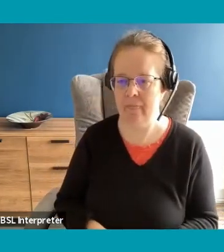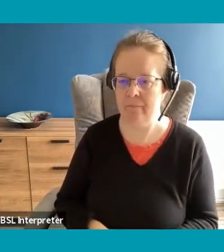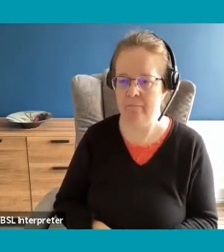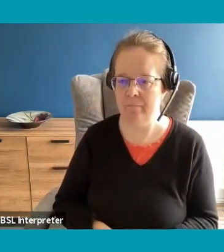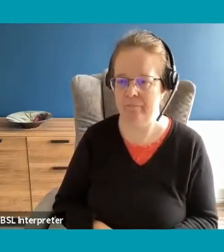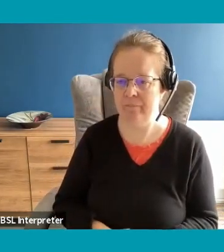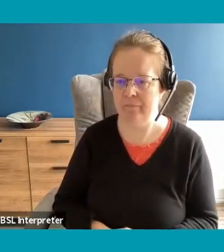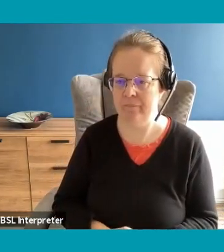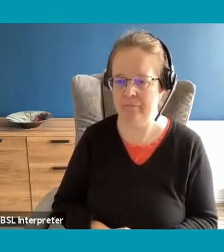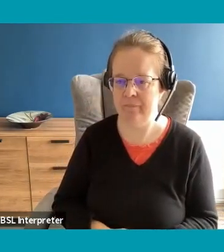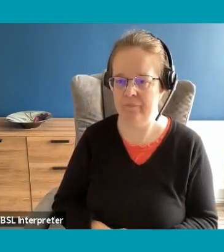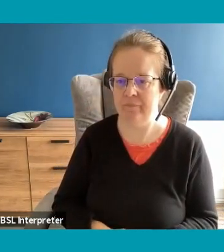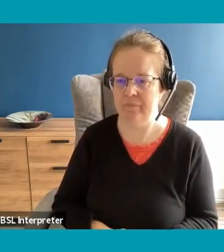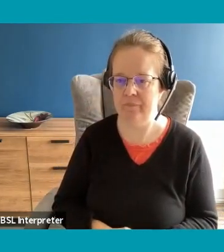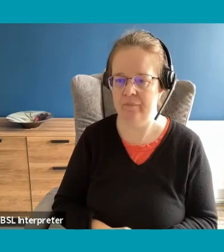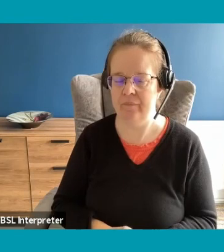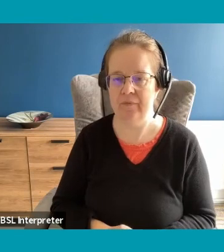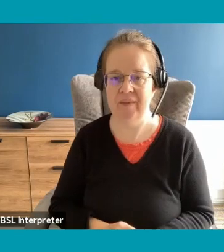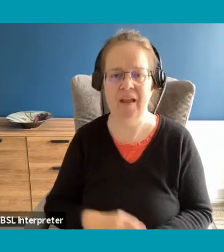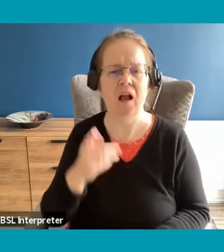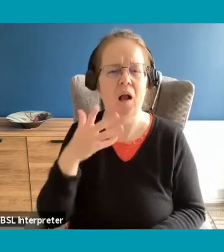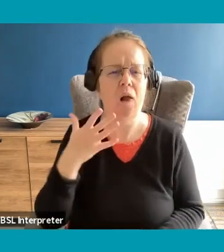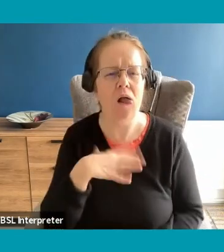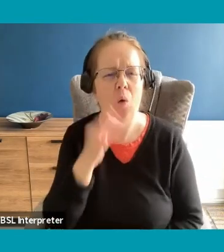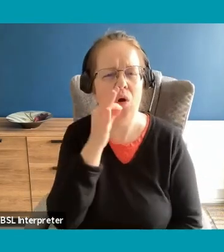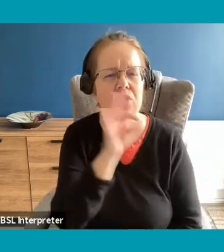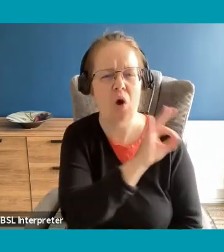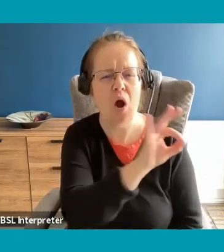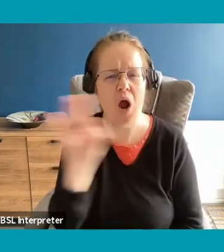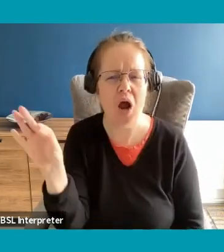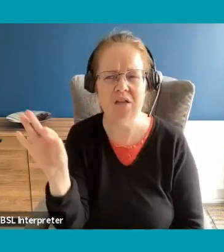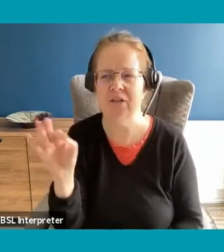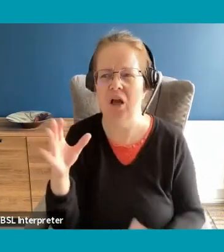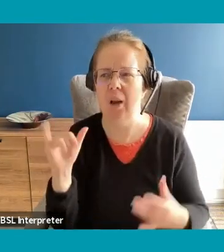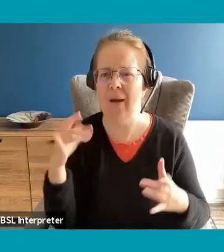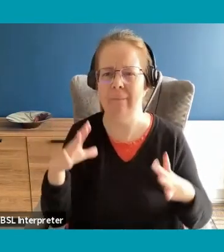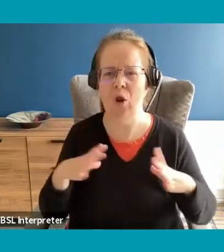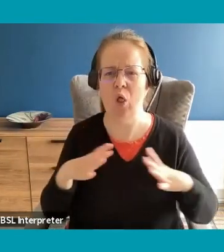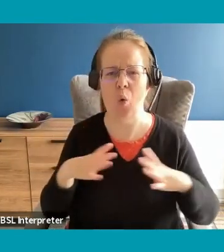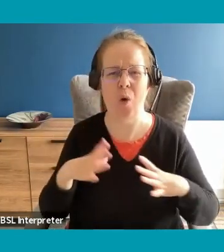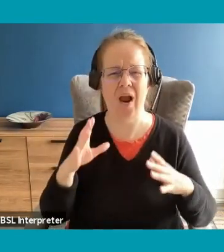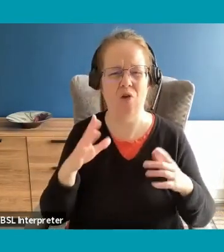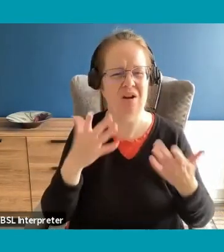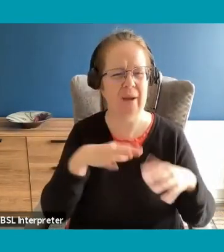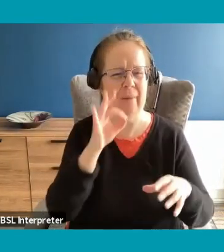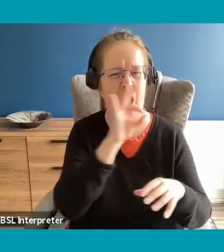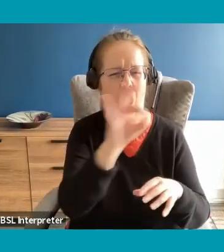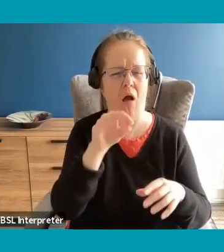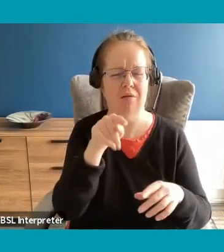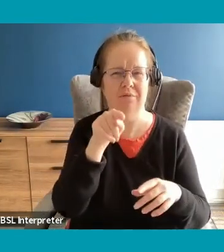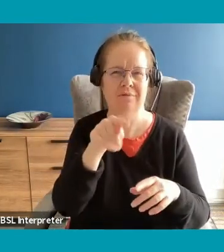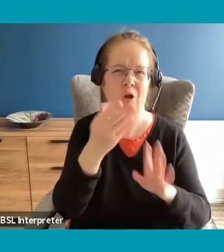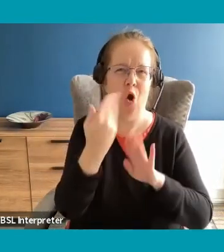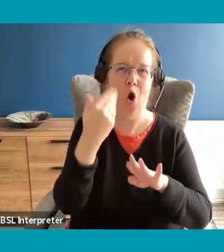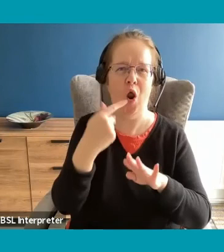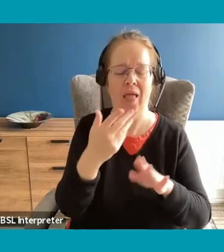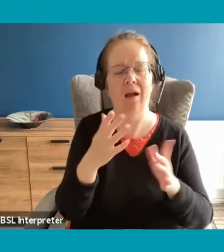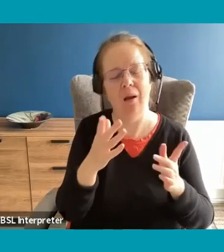And I I do want to ask this question and I think we I may have asked this in in a slightly different way earlier. But what would you say to our